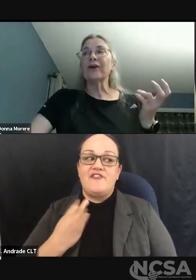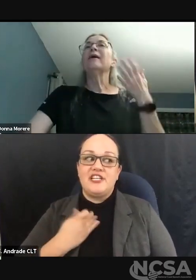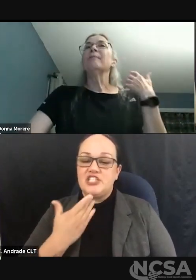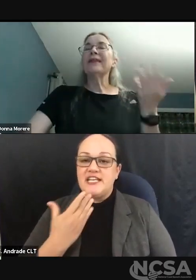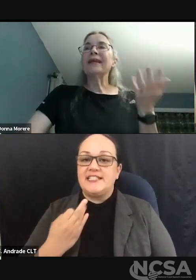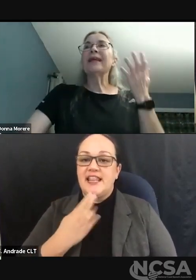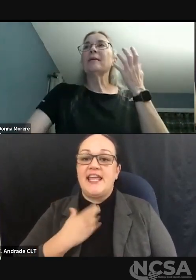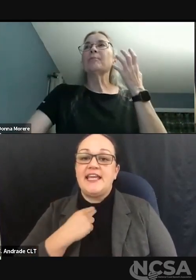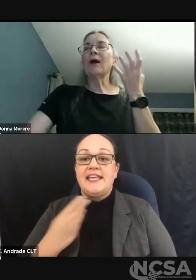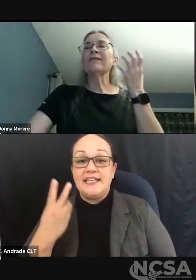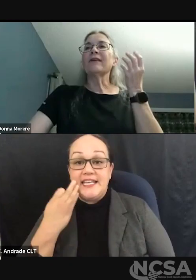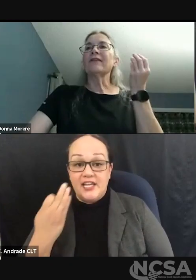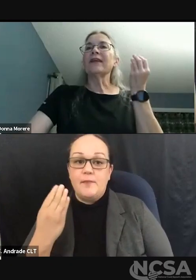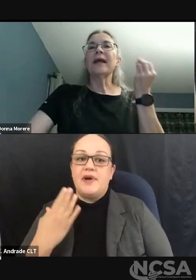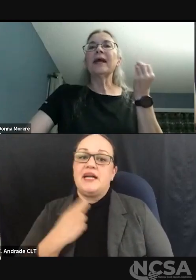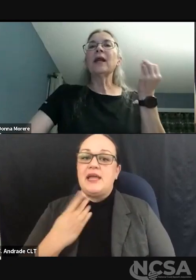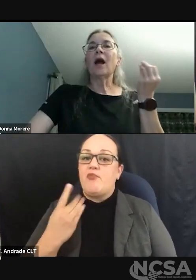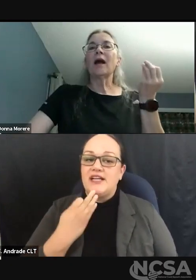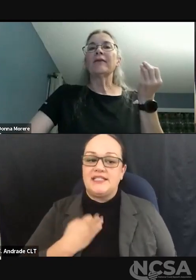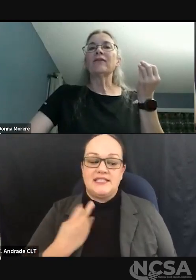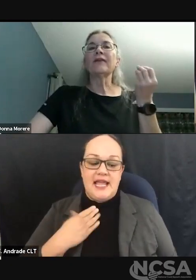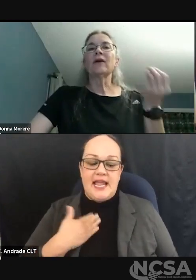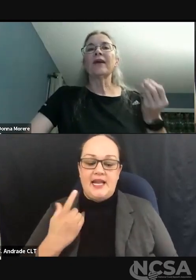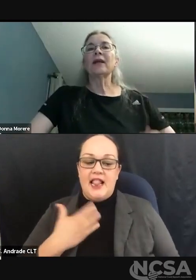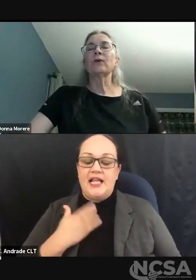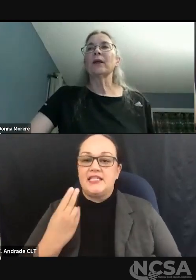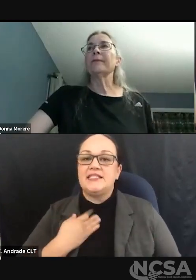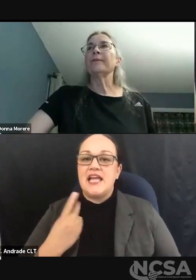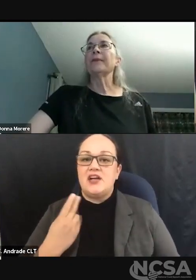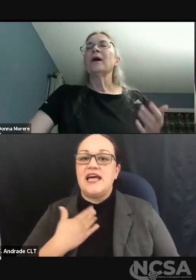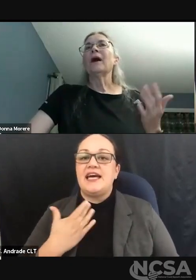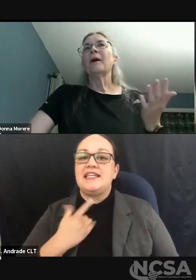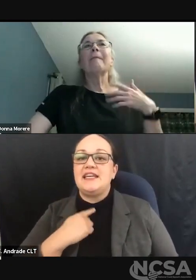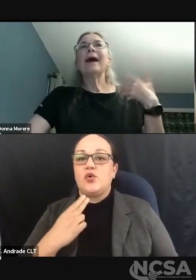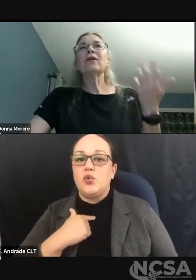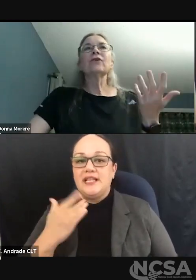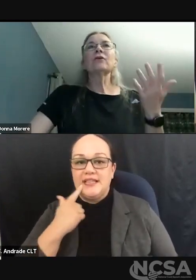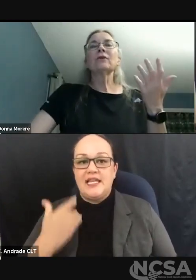but they can't process they can't analyze the sounds adequately.